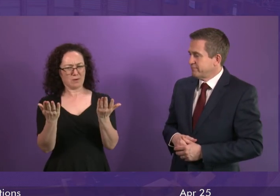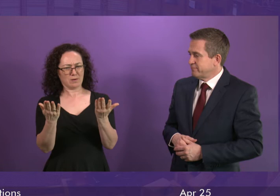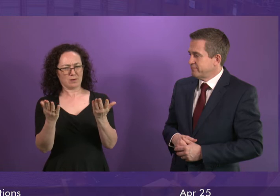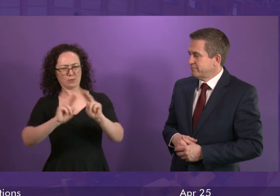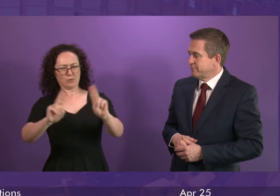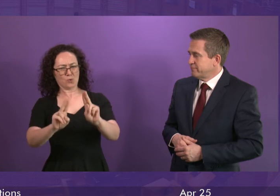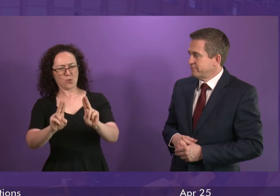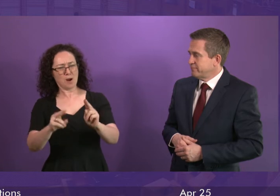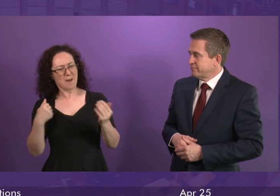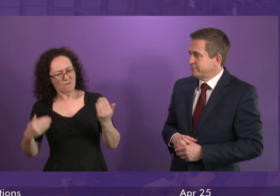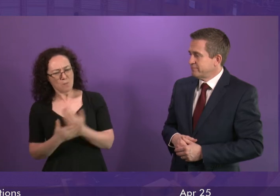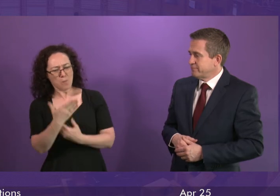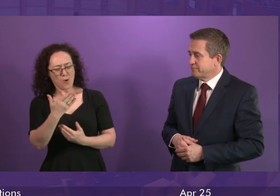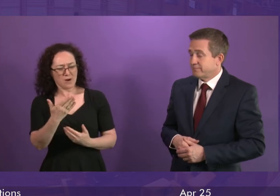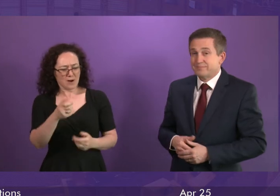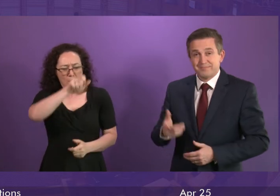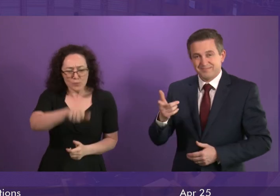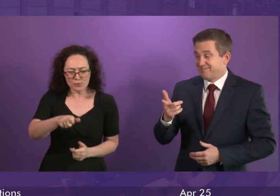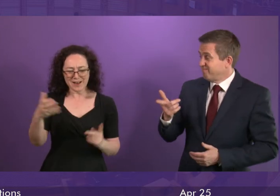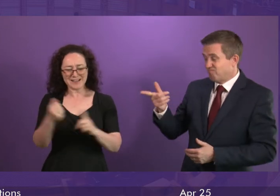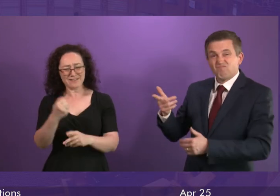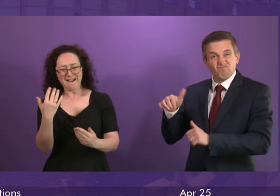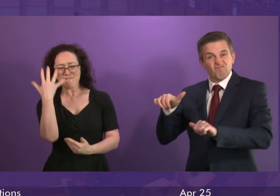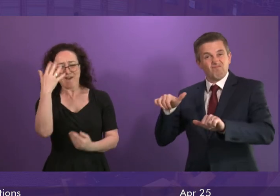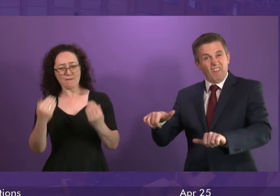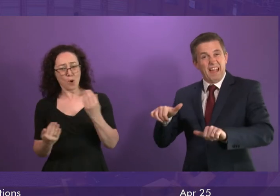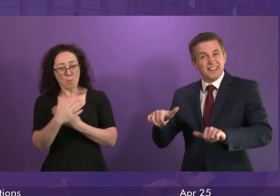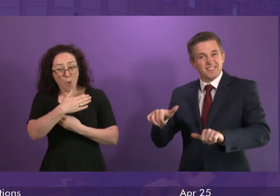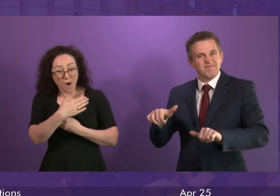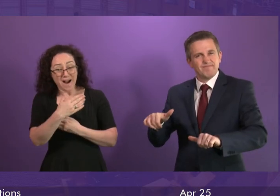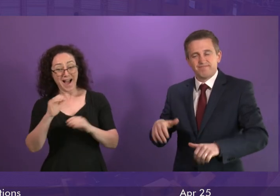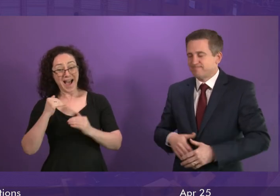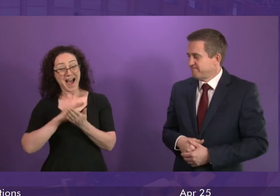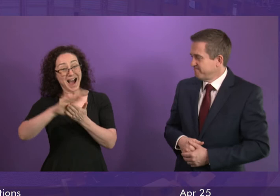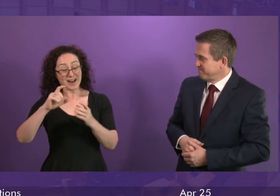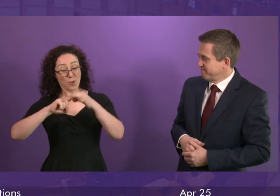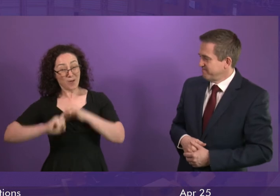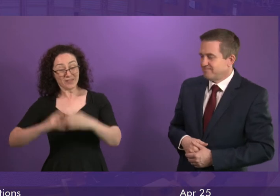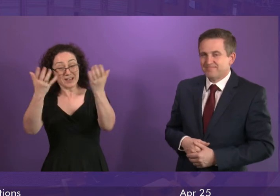are leaving school with five or more highers. Why can Jackson Carlaw not accept that that